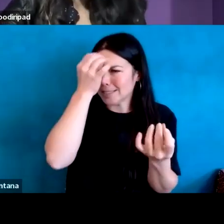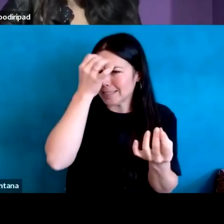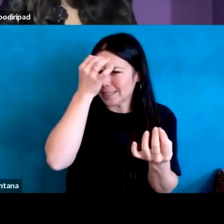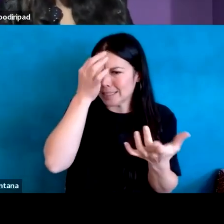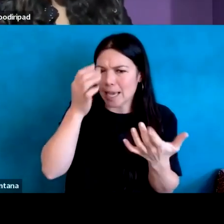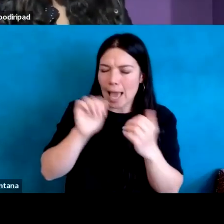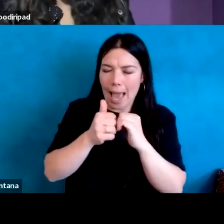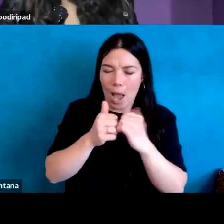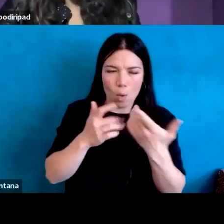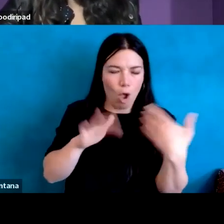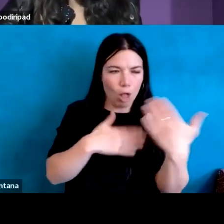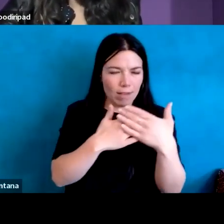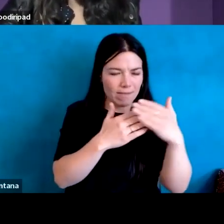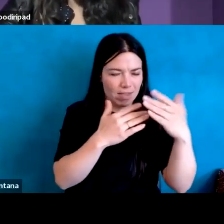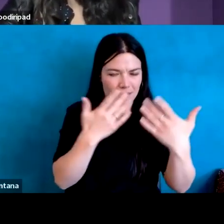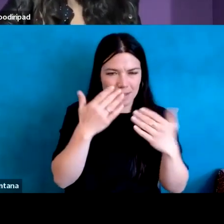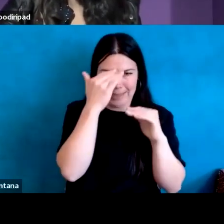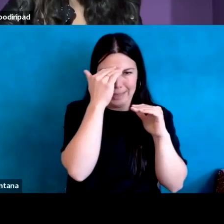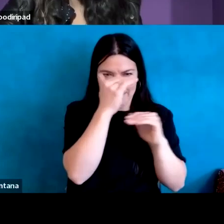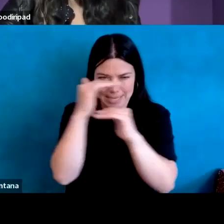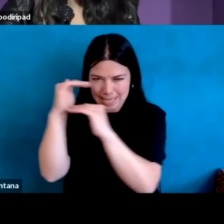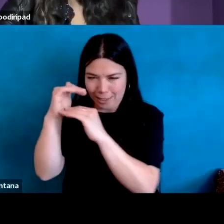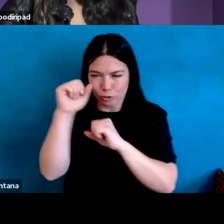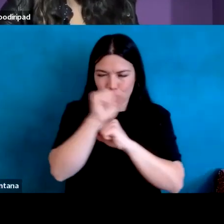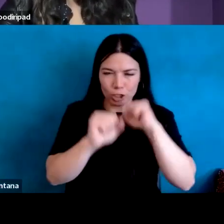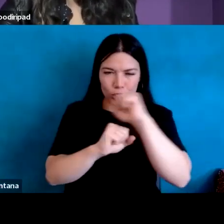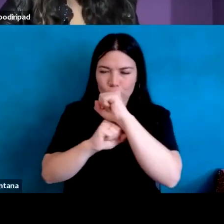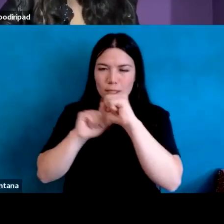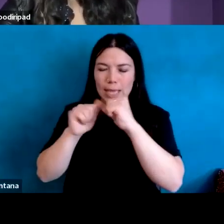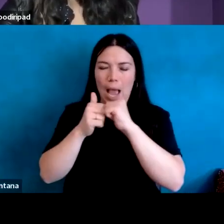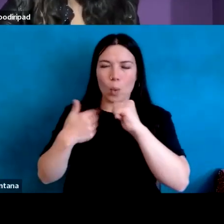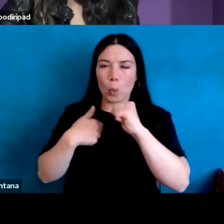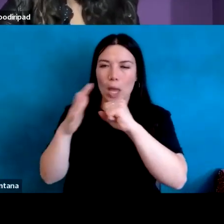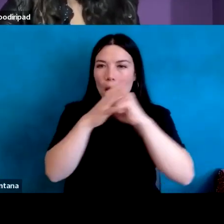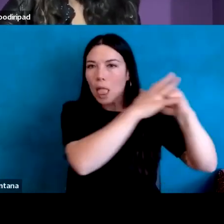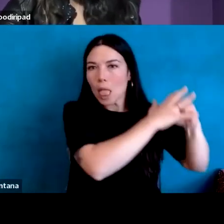Right. Or make real, meaningful changes in our practice in theory and beyond.